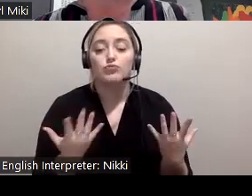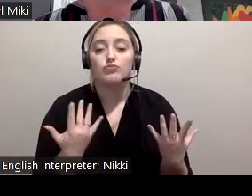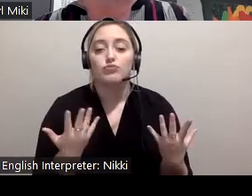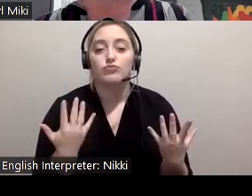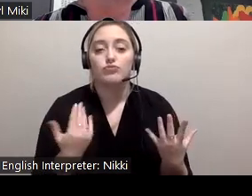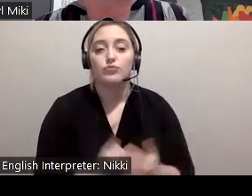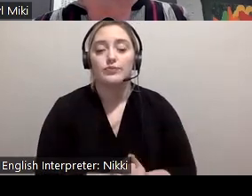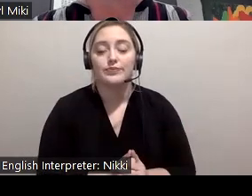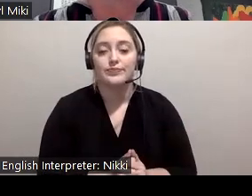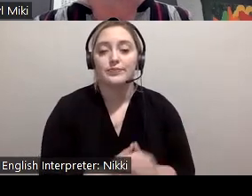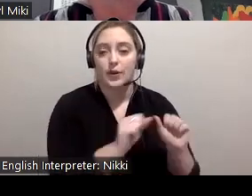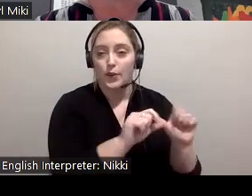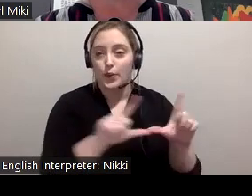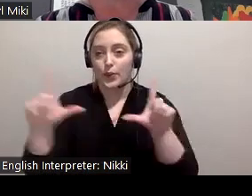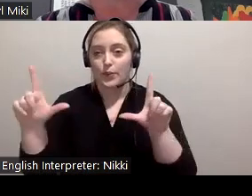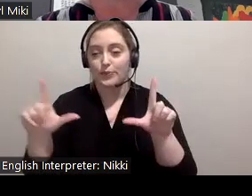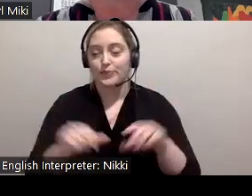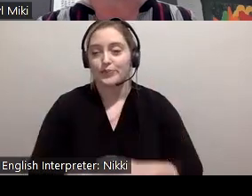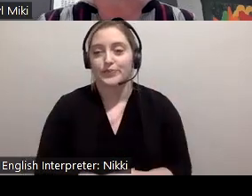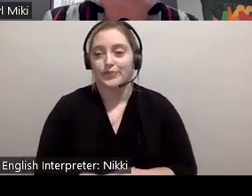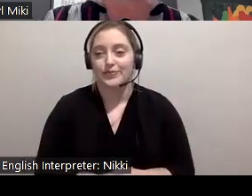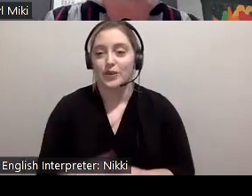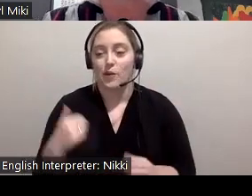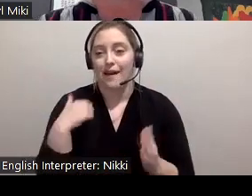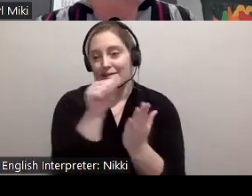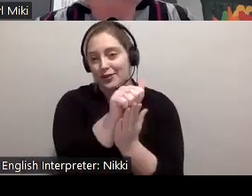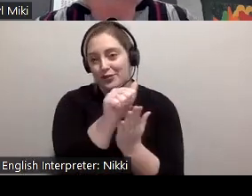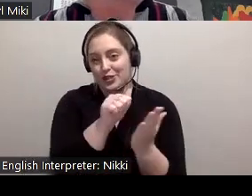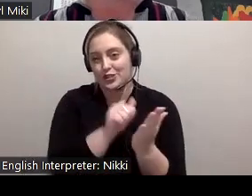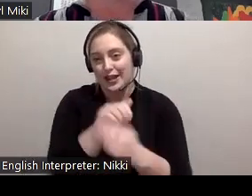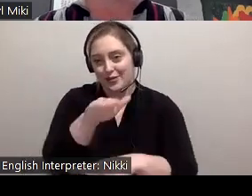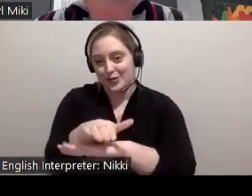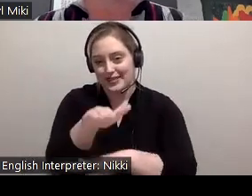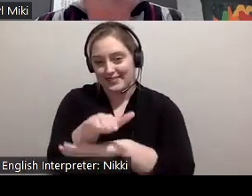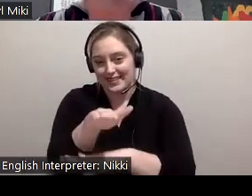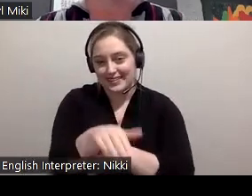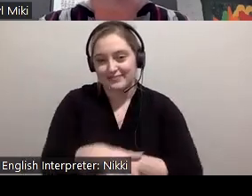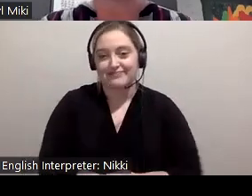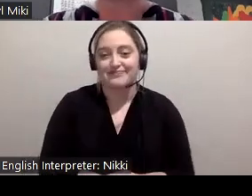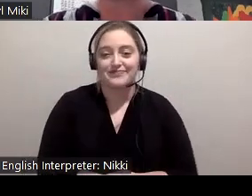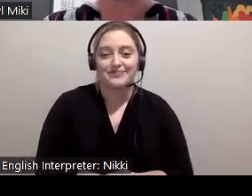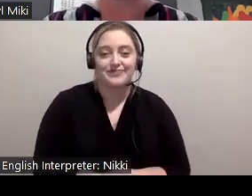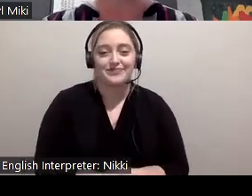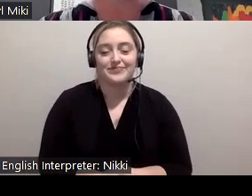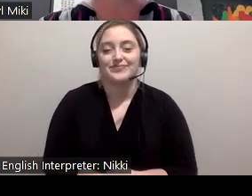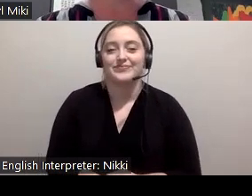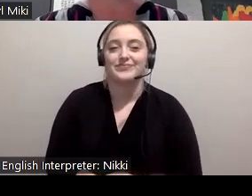give you our agenda for this evening. So tonight we are going to talk just very very briefly. We'll give you a